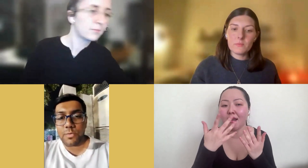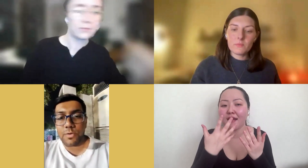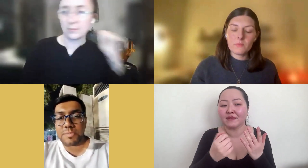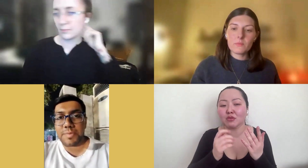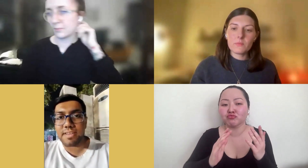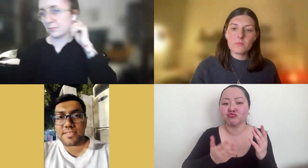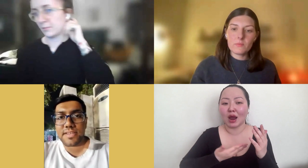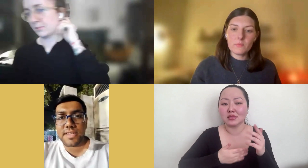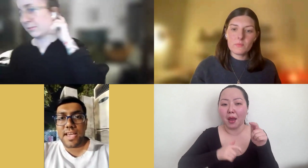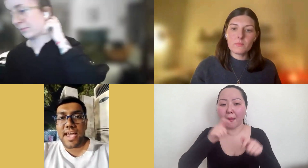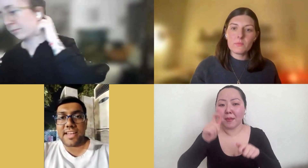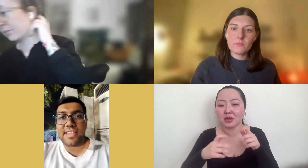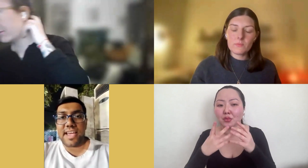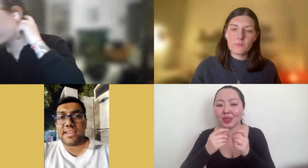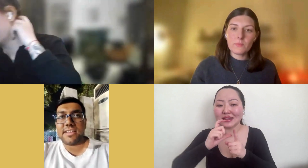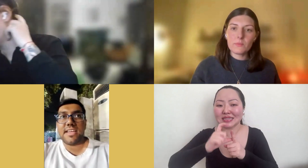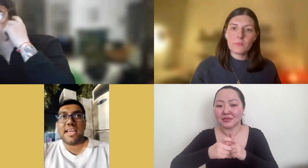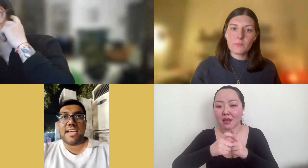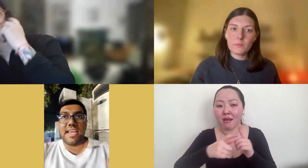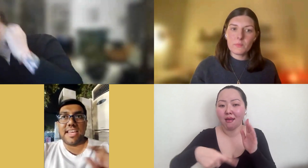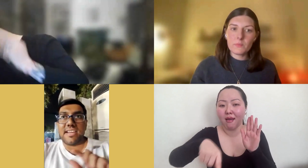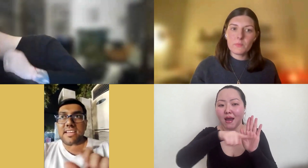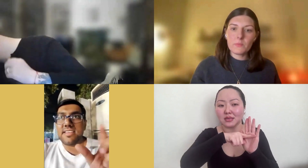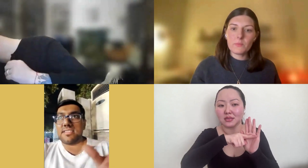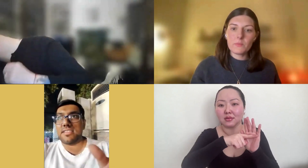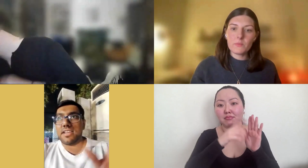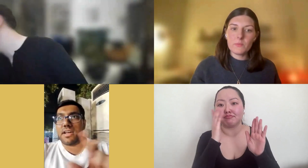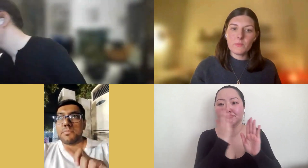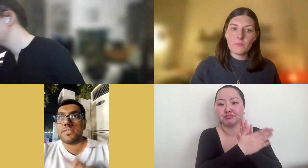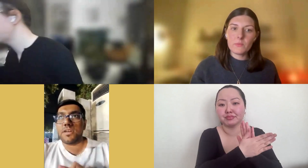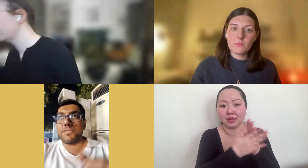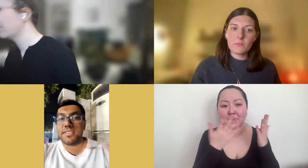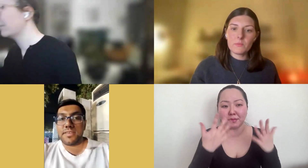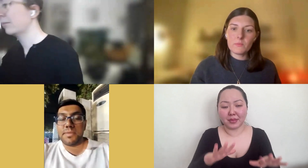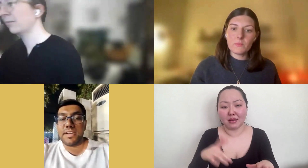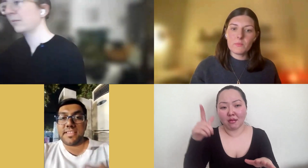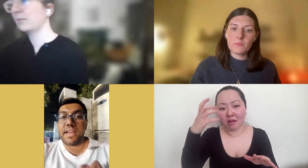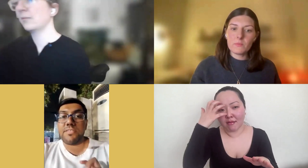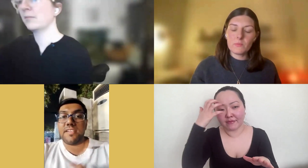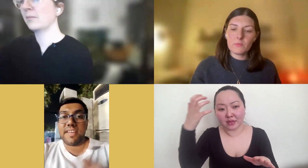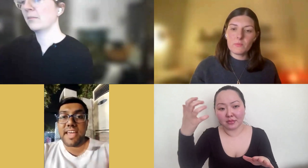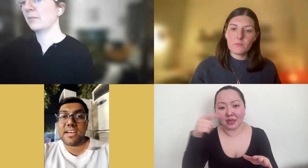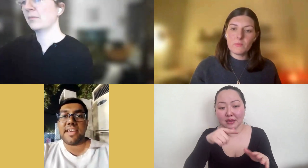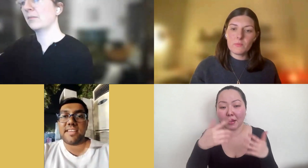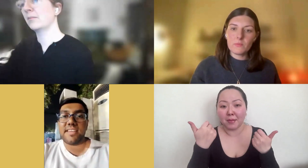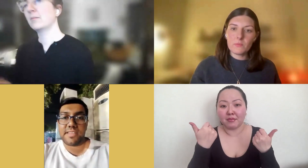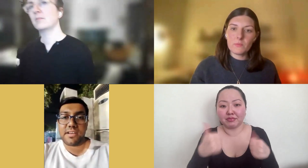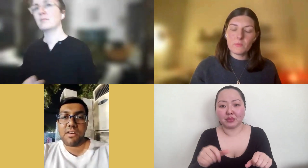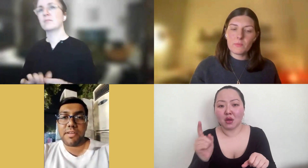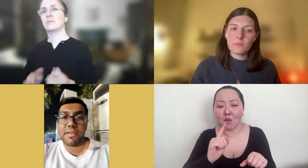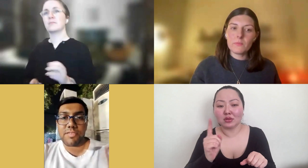that was passed and that increased the numbers of disability that were recognised by the government